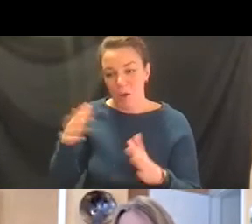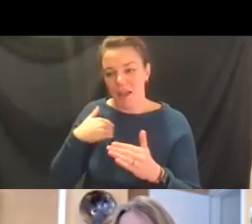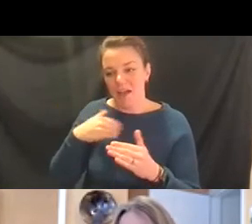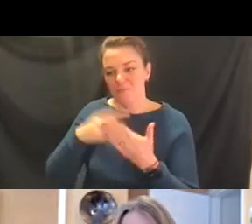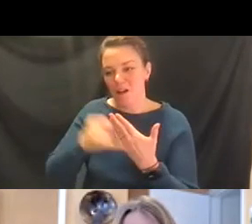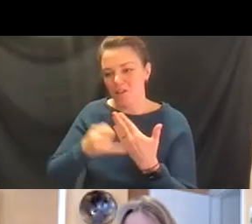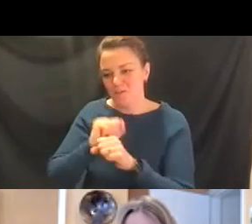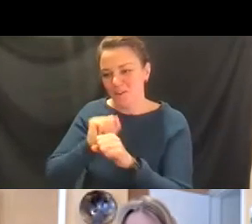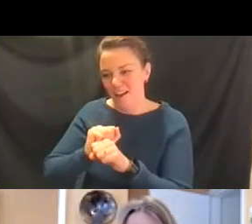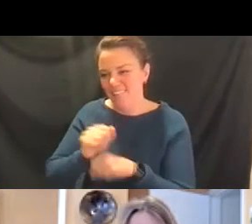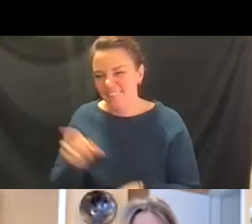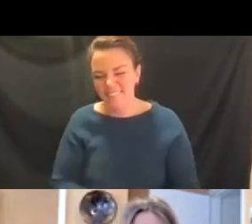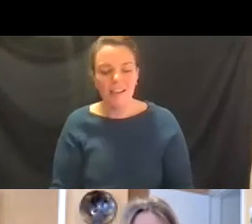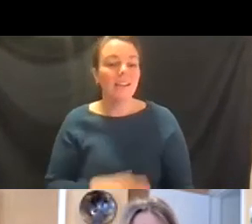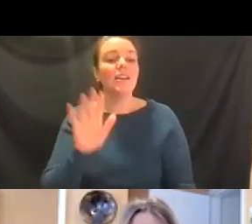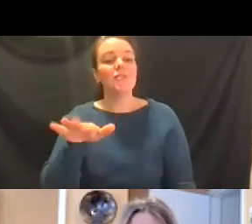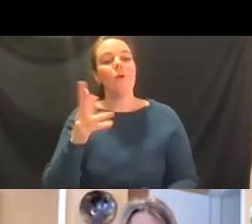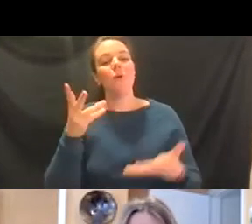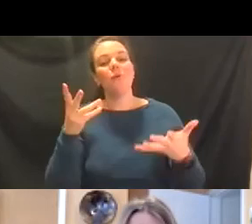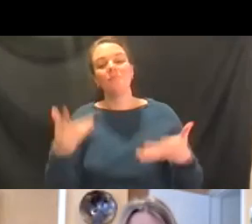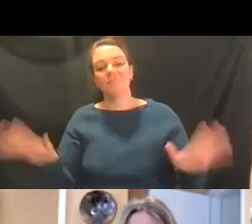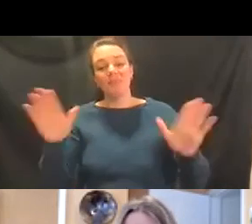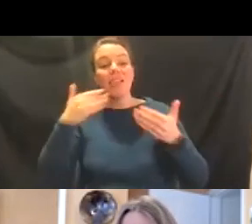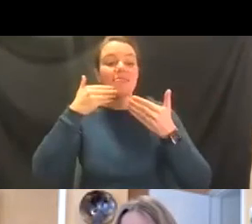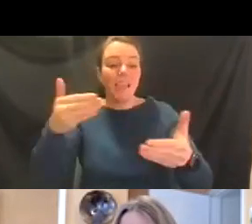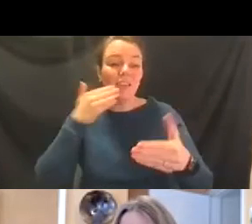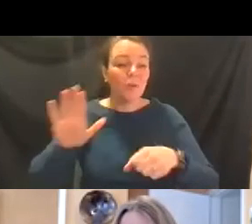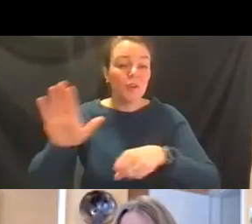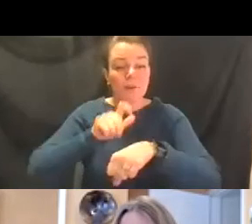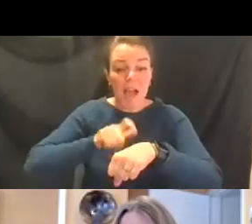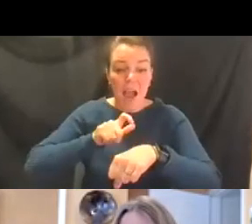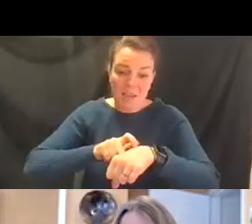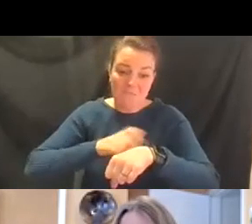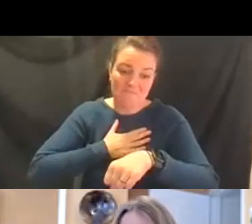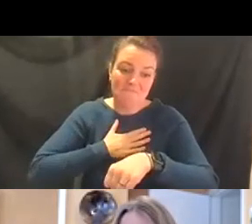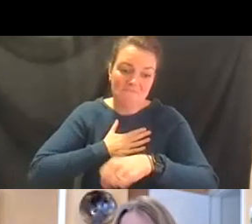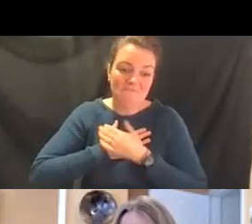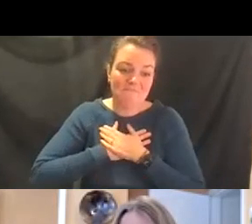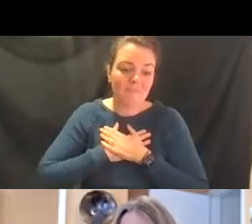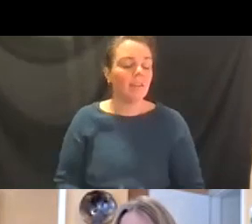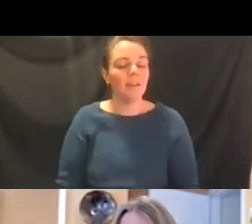So with that, I want to thank you for the privilege of your time. We are really delighted